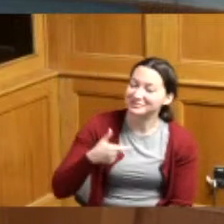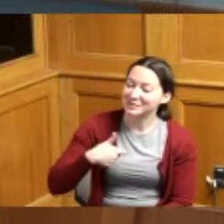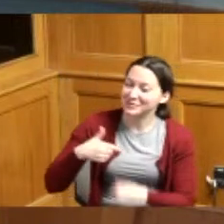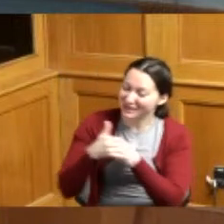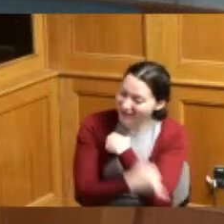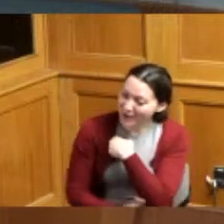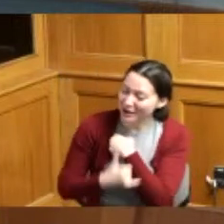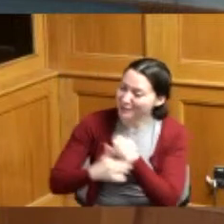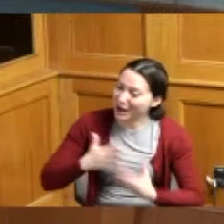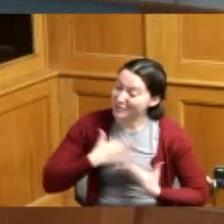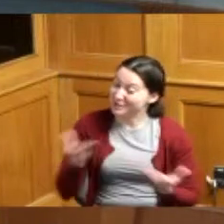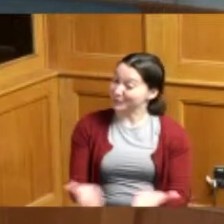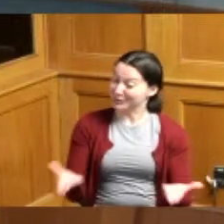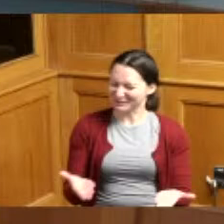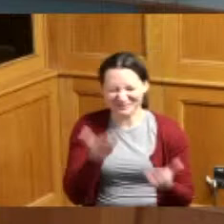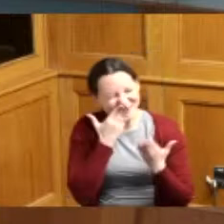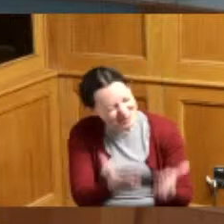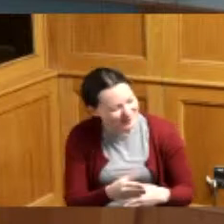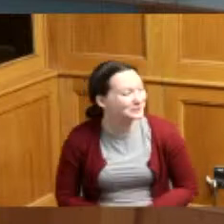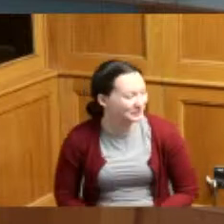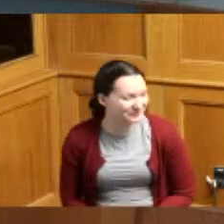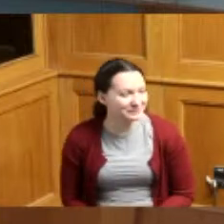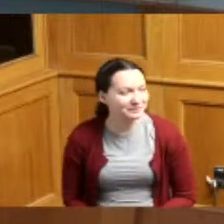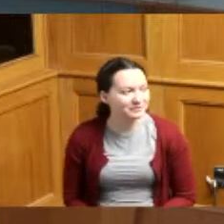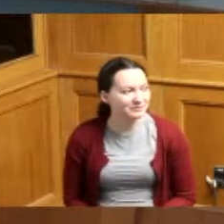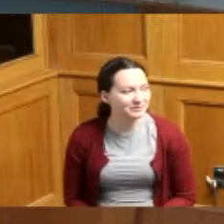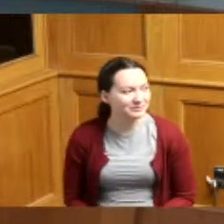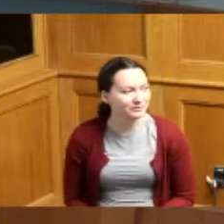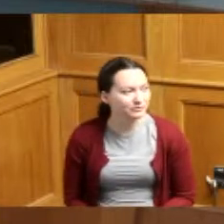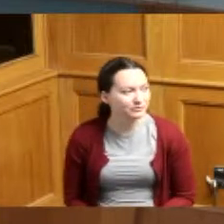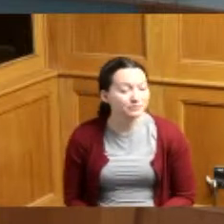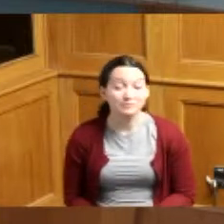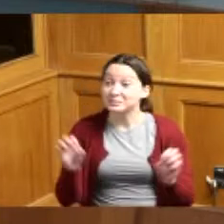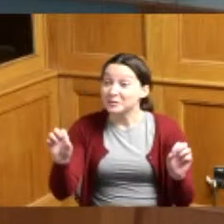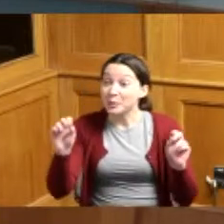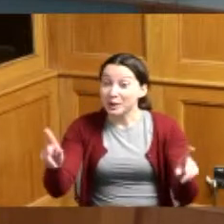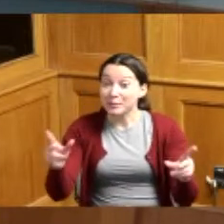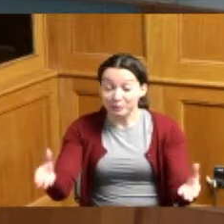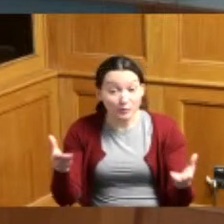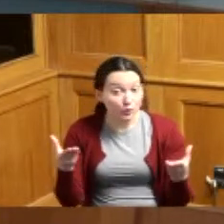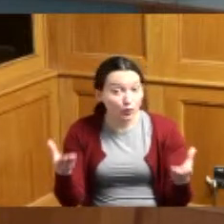and I'm glad she's in the room thank you great welcome yeah okay let's make a make a motion